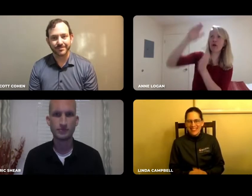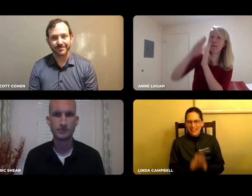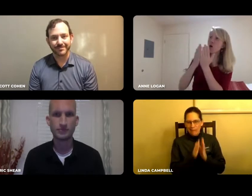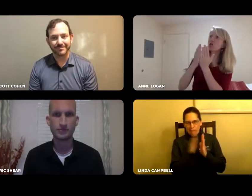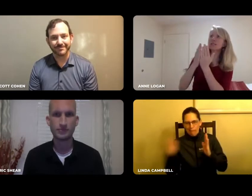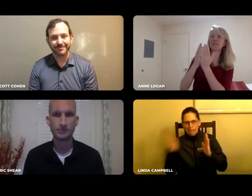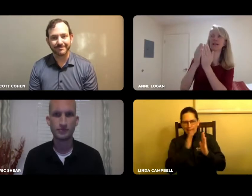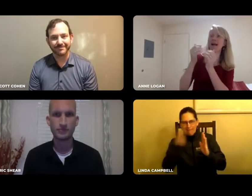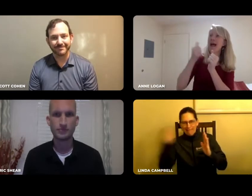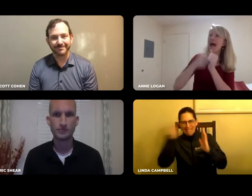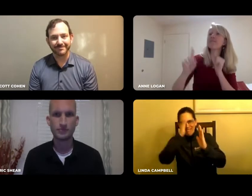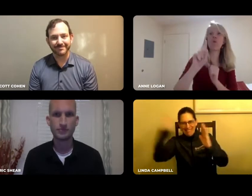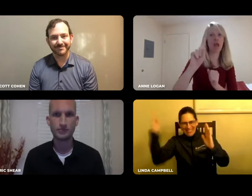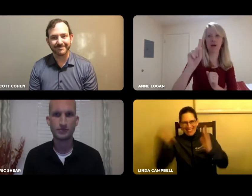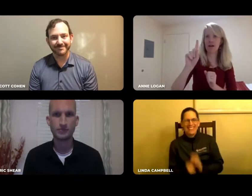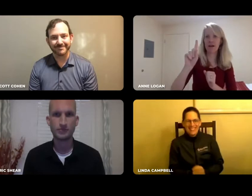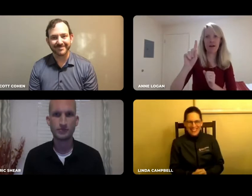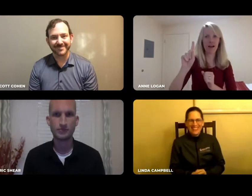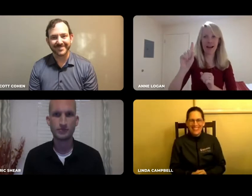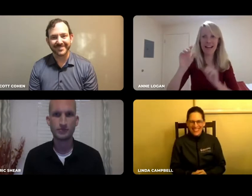Crammed into every nook and cranny every space.